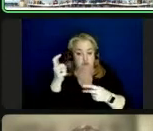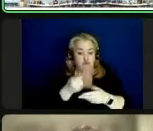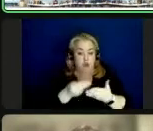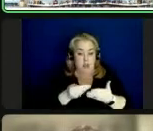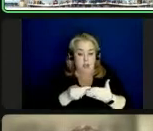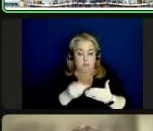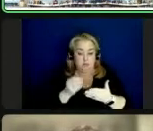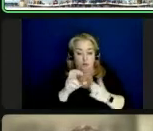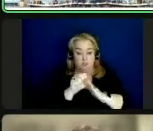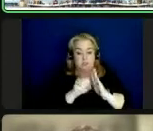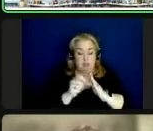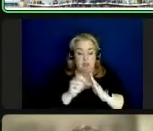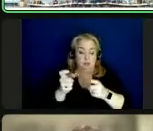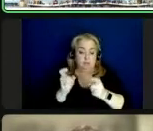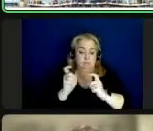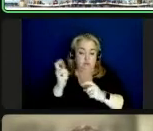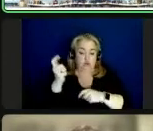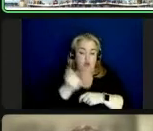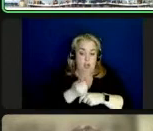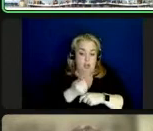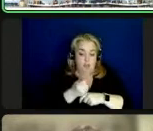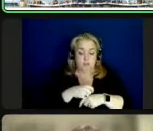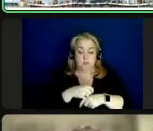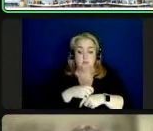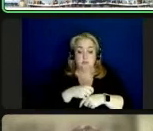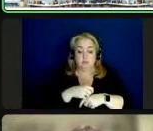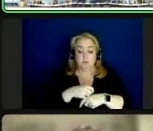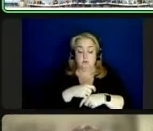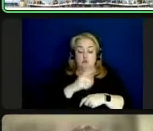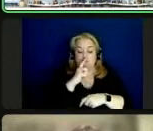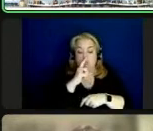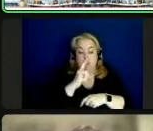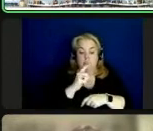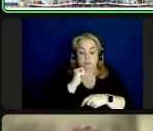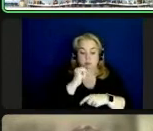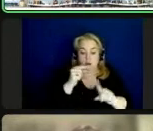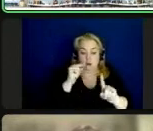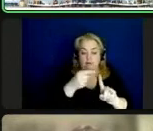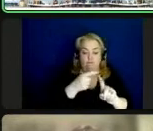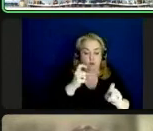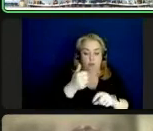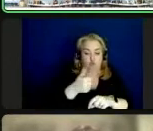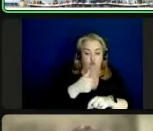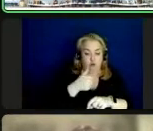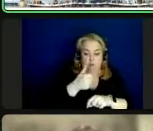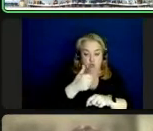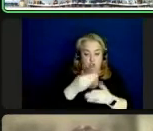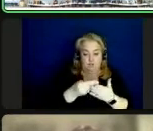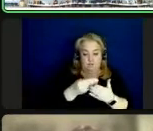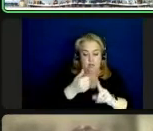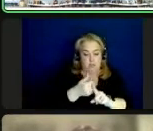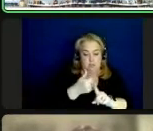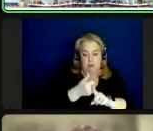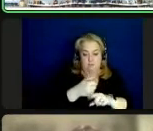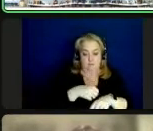TRANSPORTATION COMES FROM BOND FUNDING OR FROM FEDERAL GRANTS